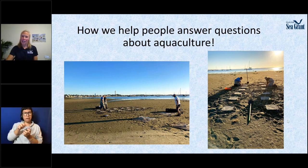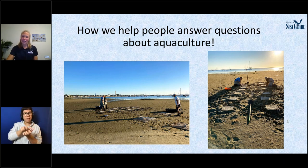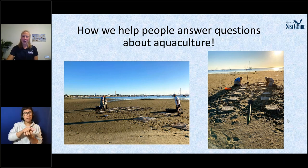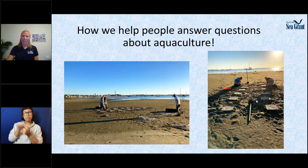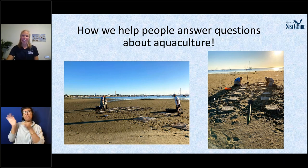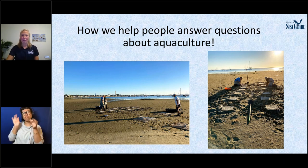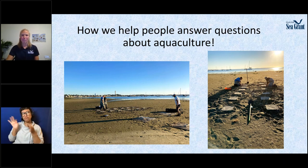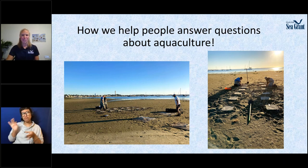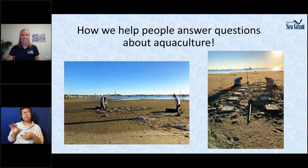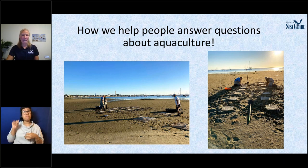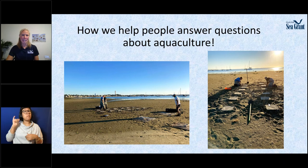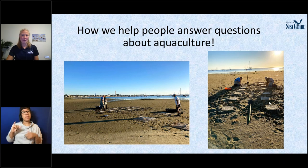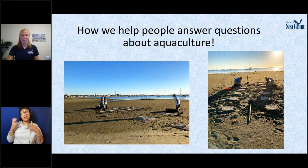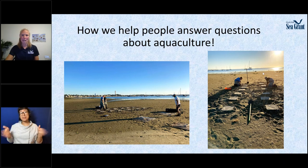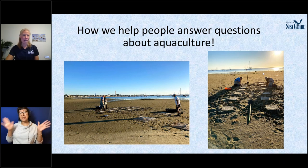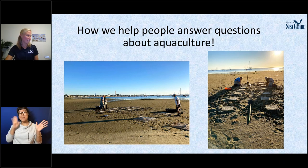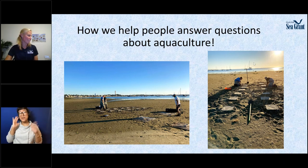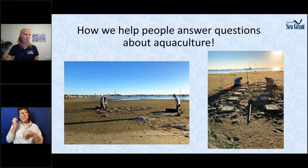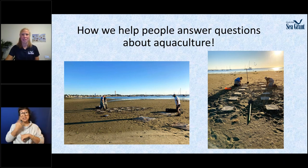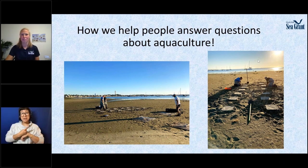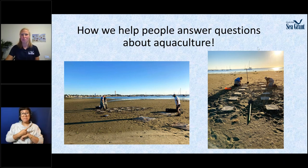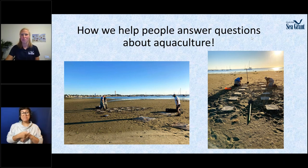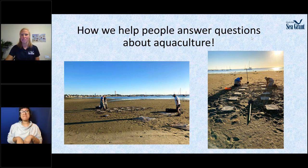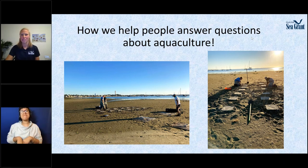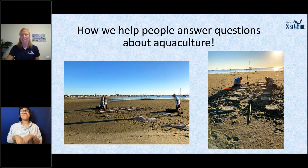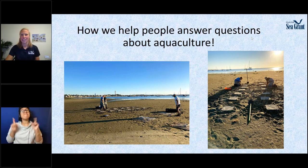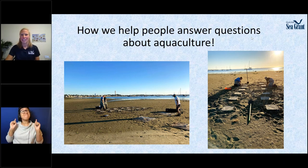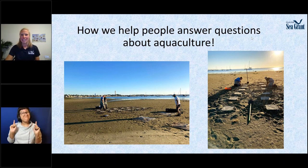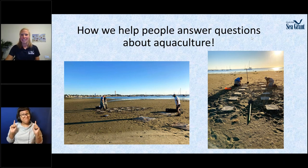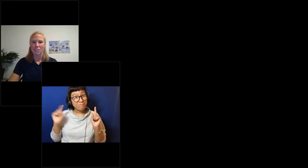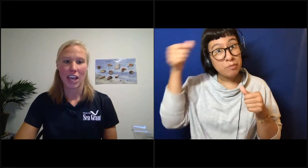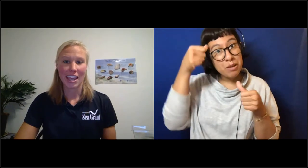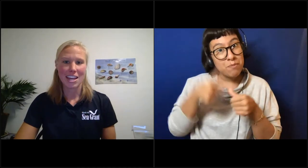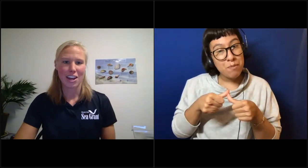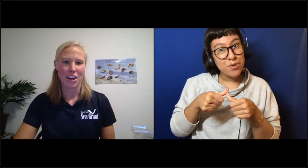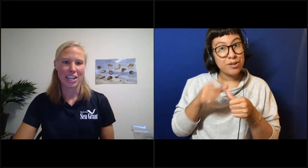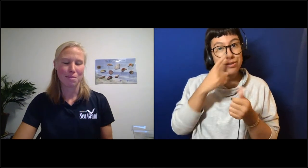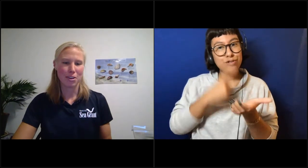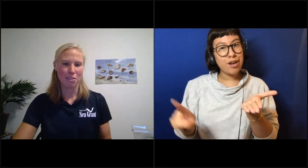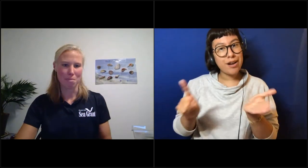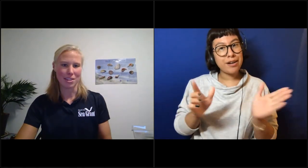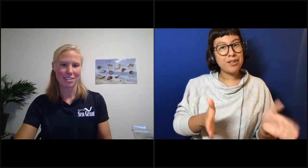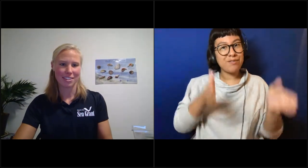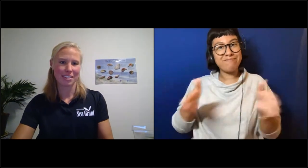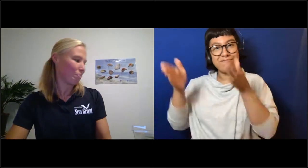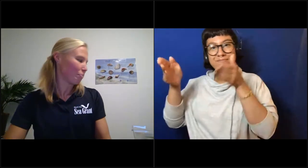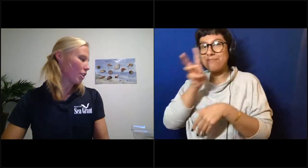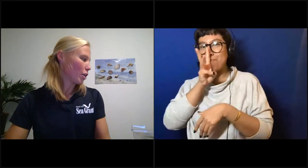That is all I have for you today, but we of course need to check in on our experiments.